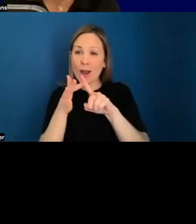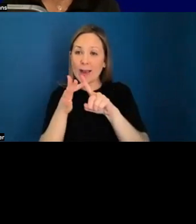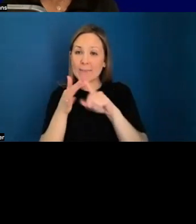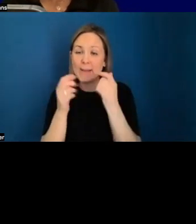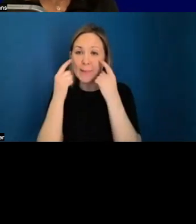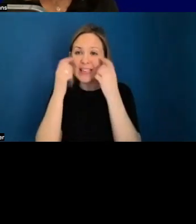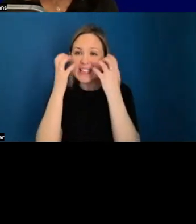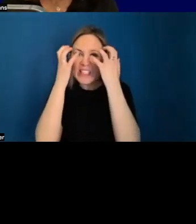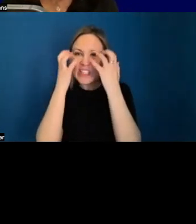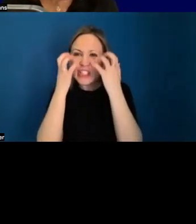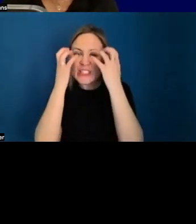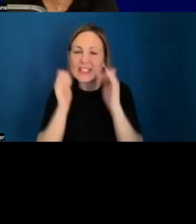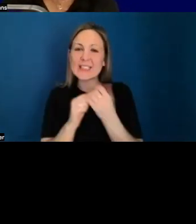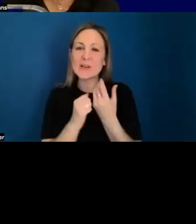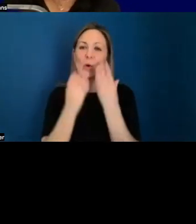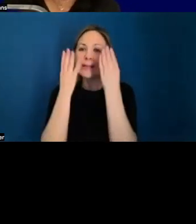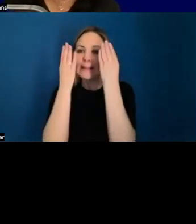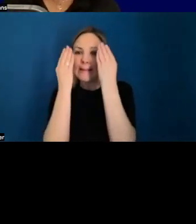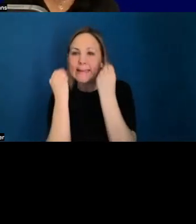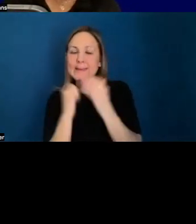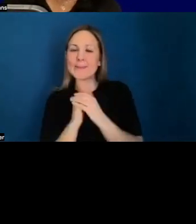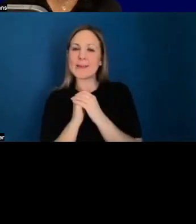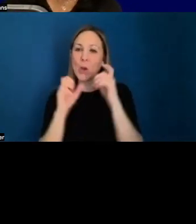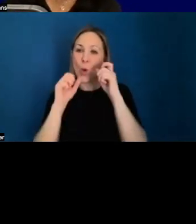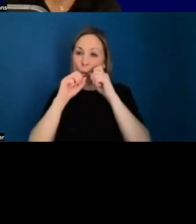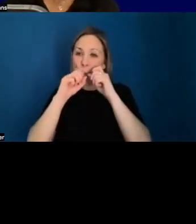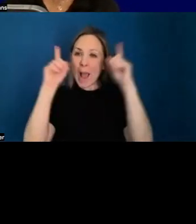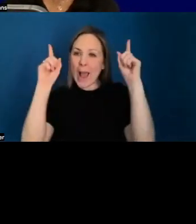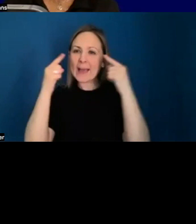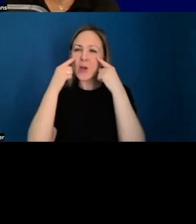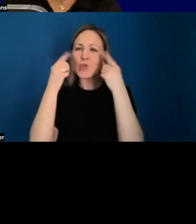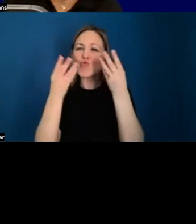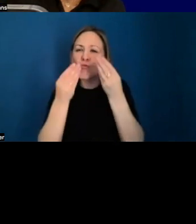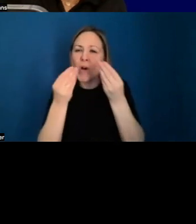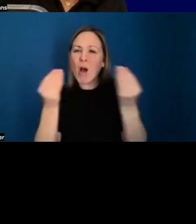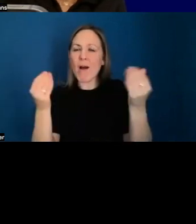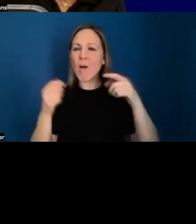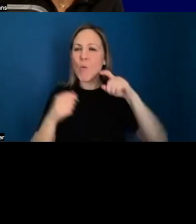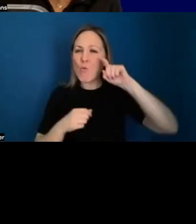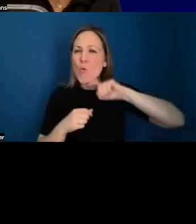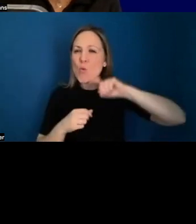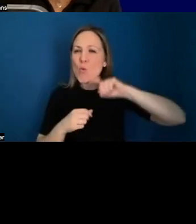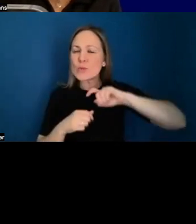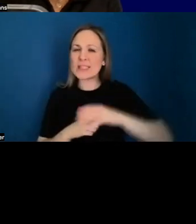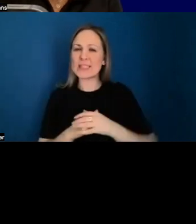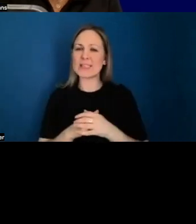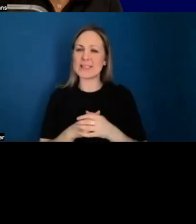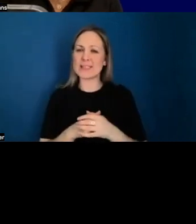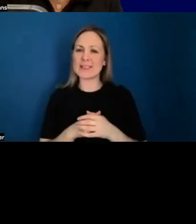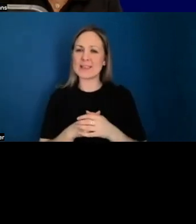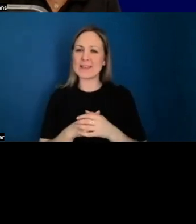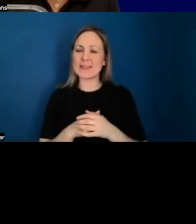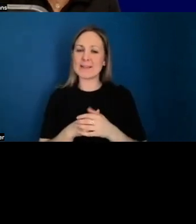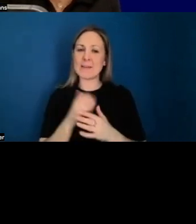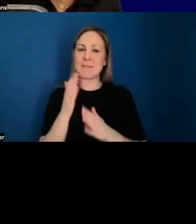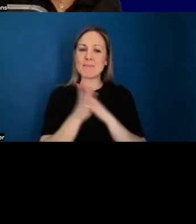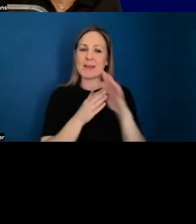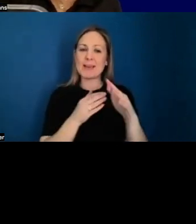they could be sleepy, they could be awake, dry, watery. Caregivers clinicians and educators can